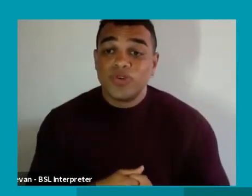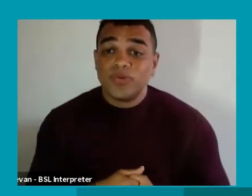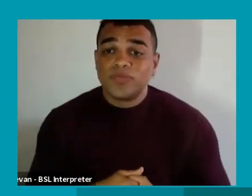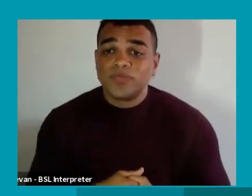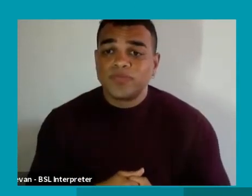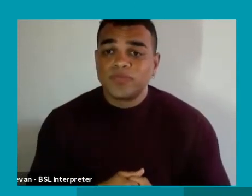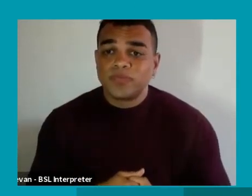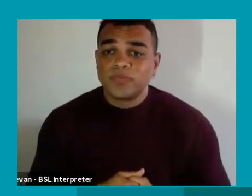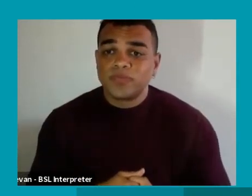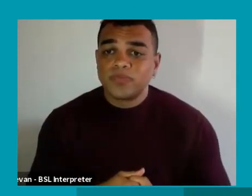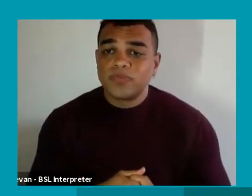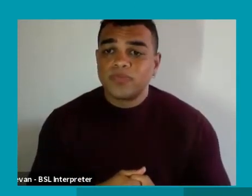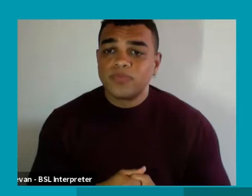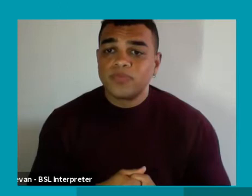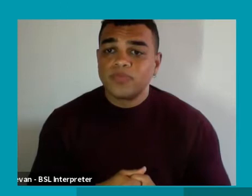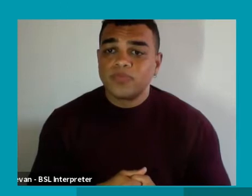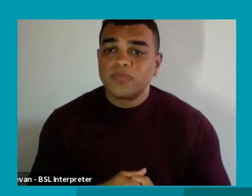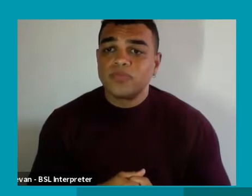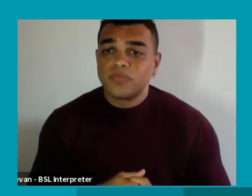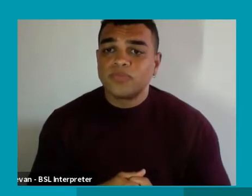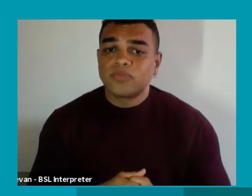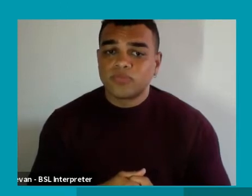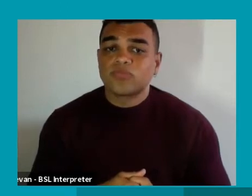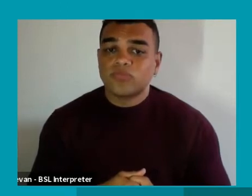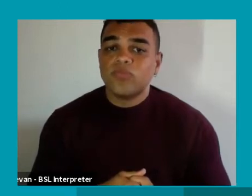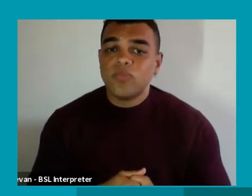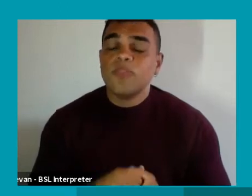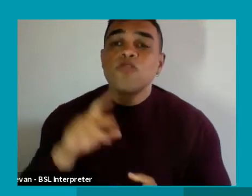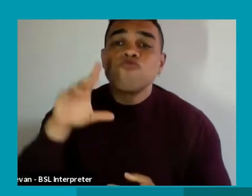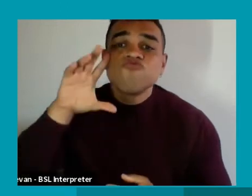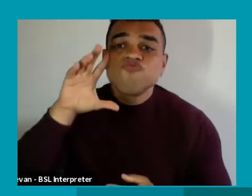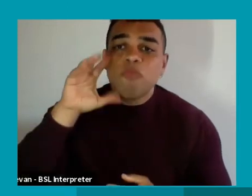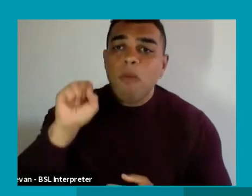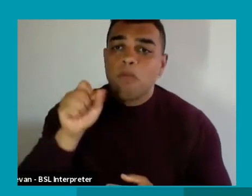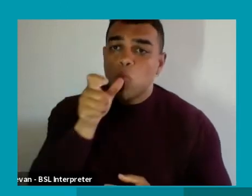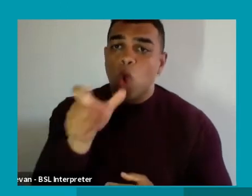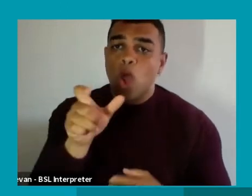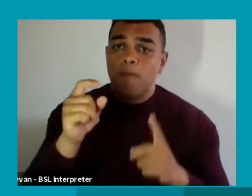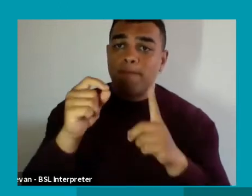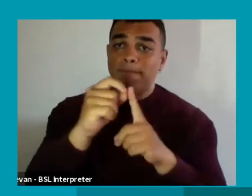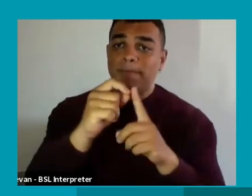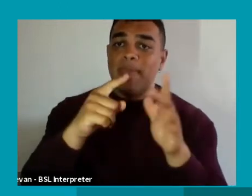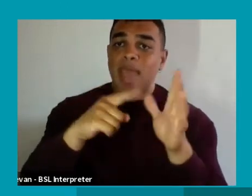So when you talk about the actions and the results that you took because it's less obvious looking at.